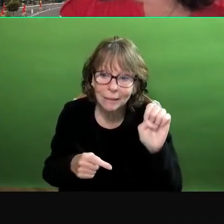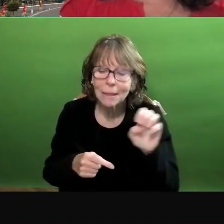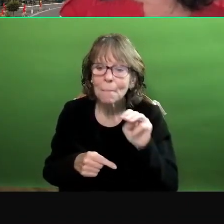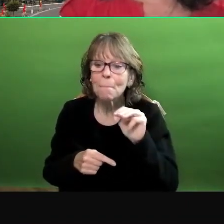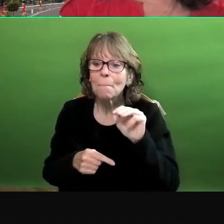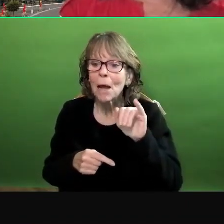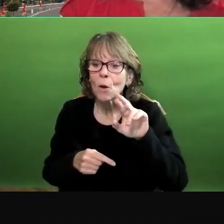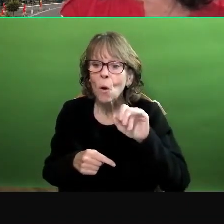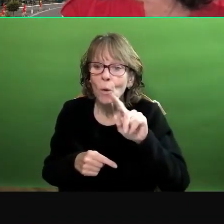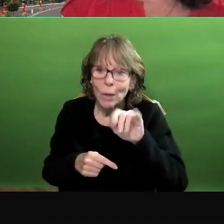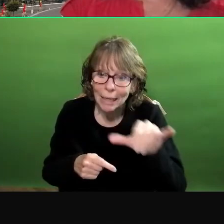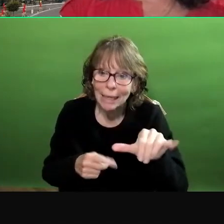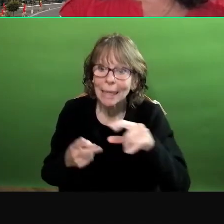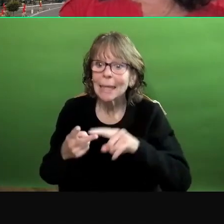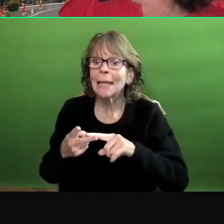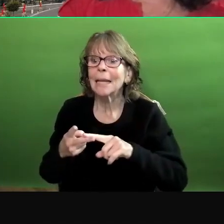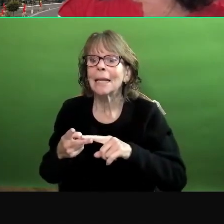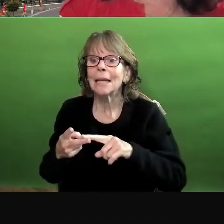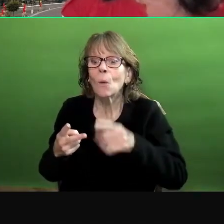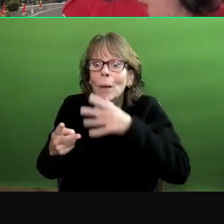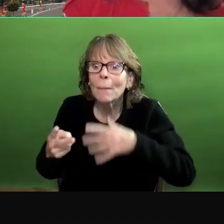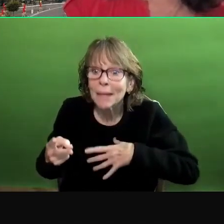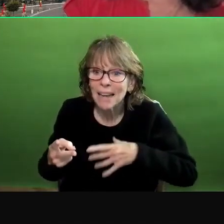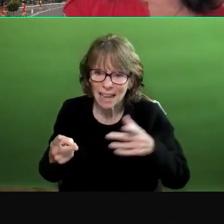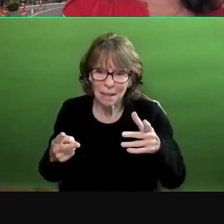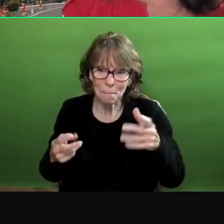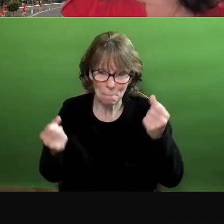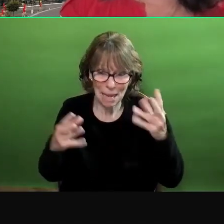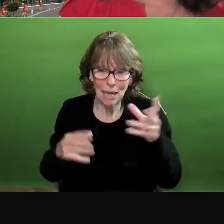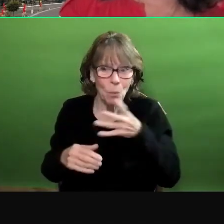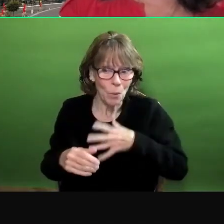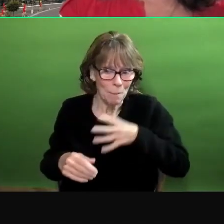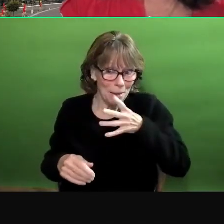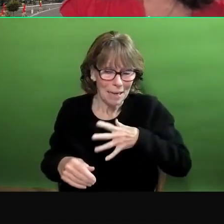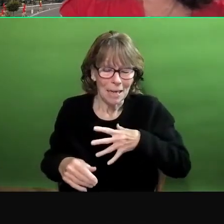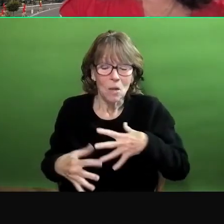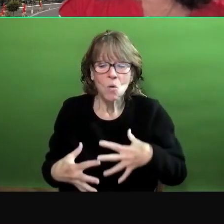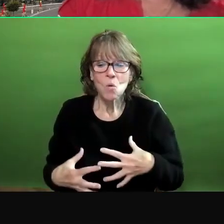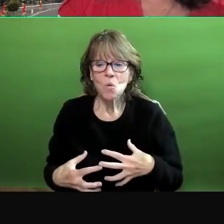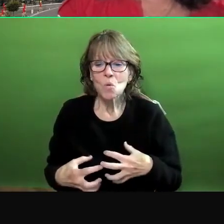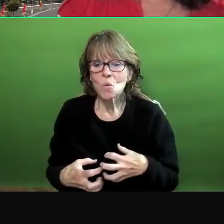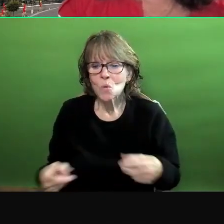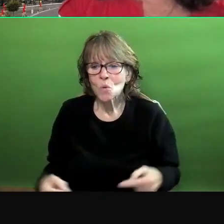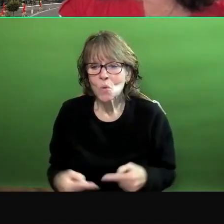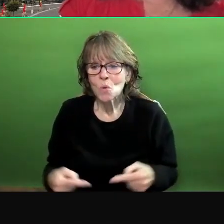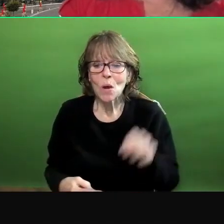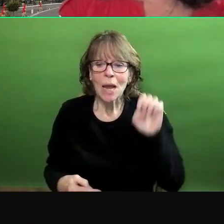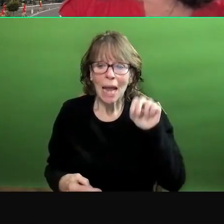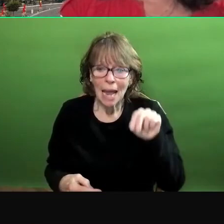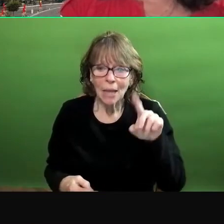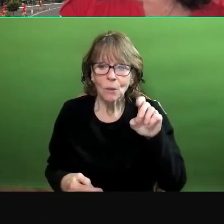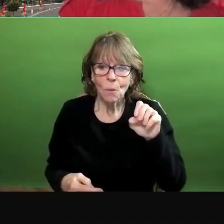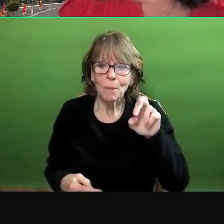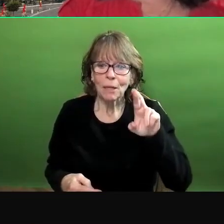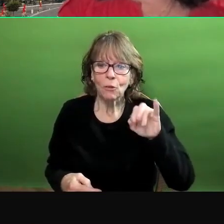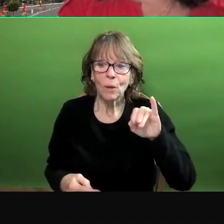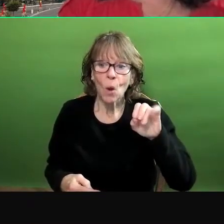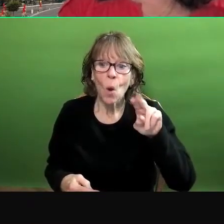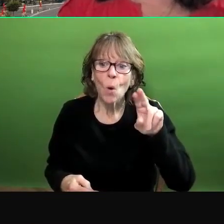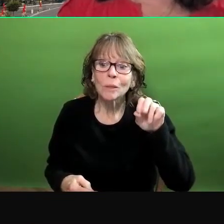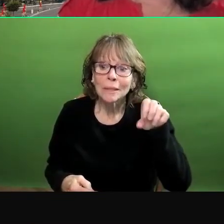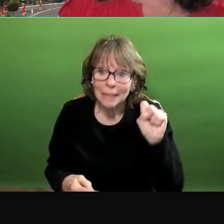painful endometriosis are not receiving opioids that could really help mitigate their pain.